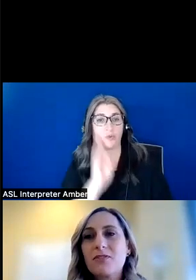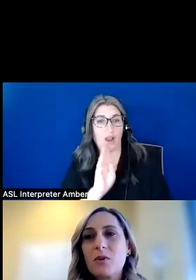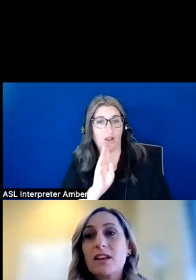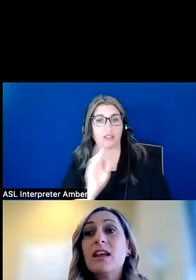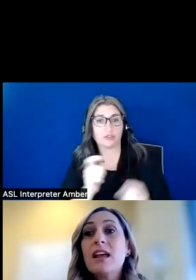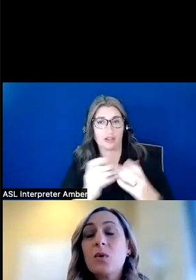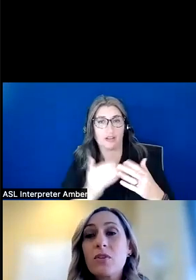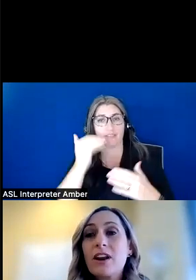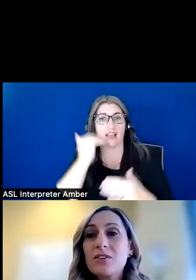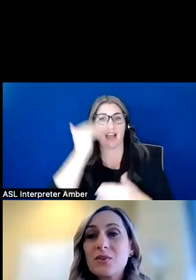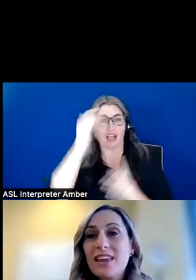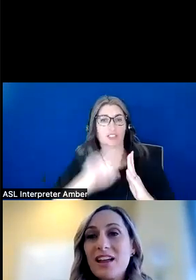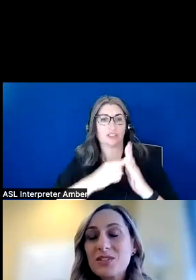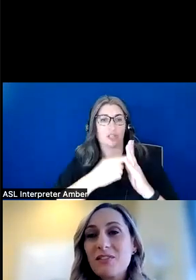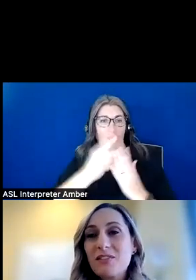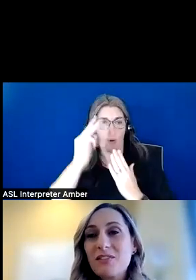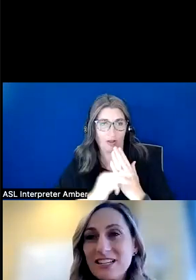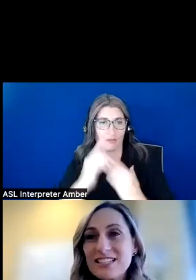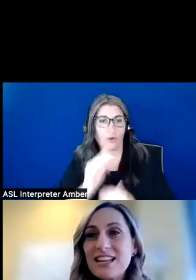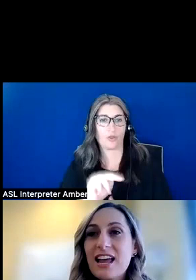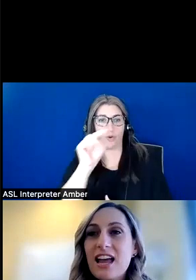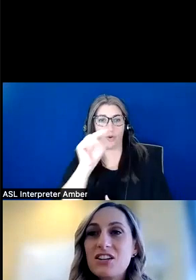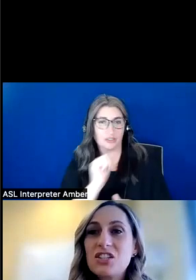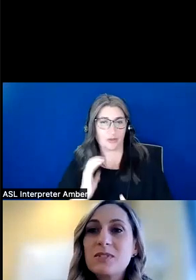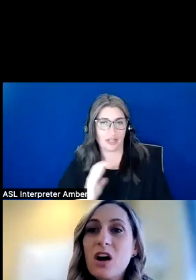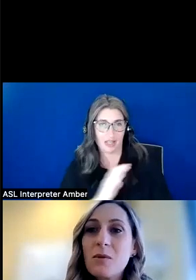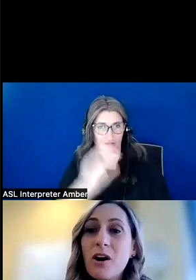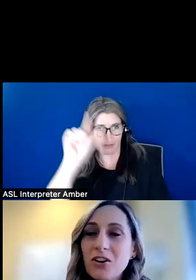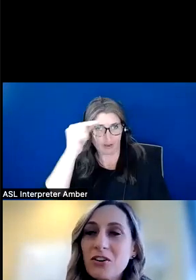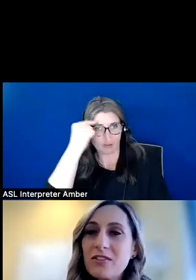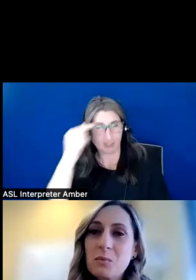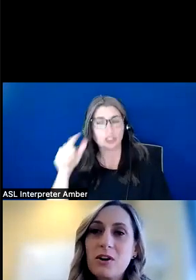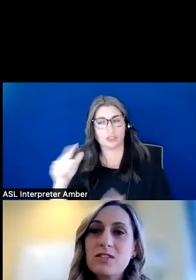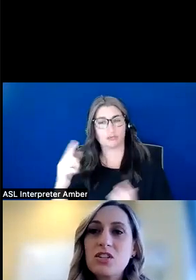for the Northern Arizona Council of Governments, and she was our partner in this work.